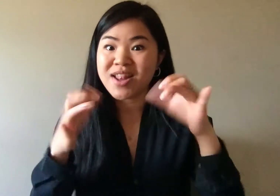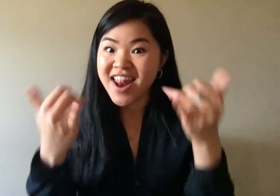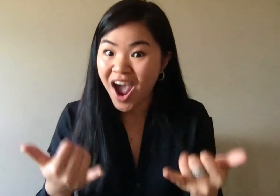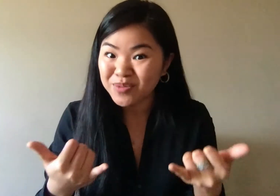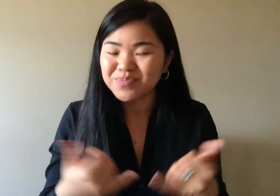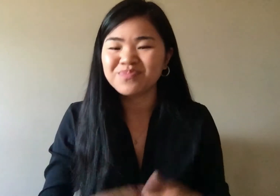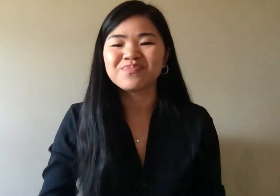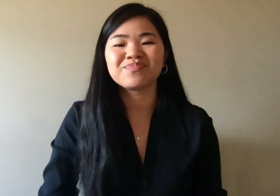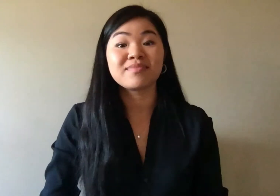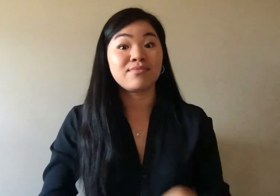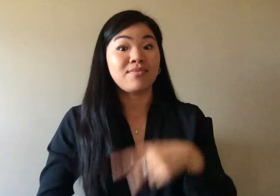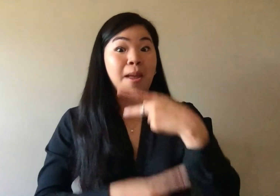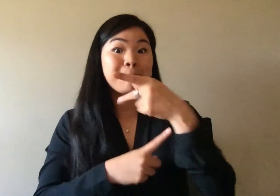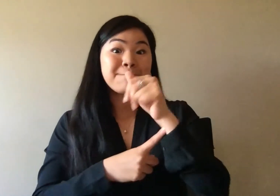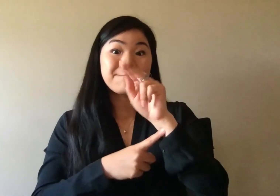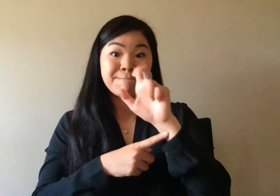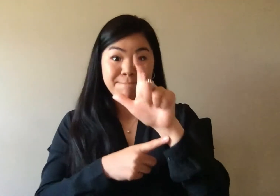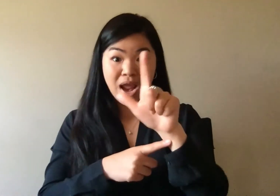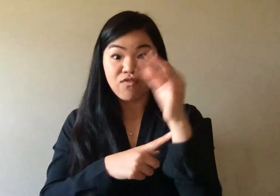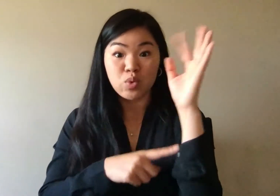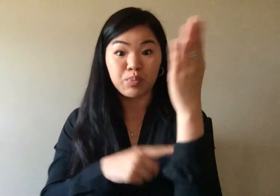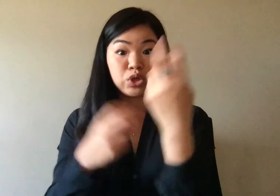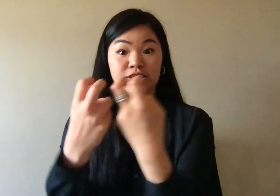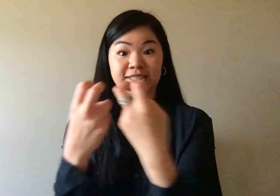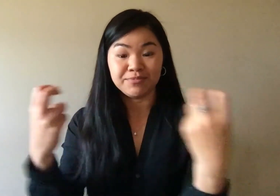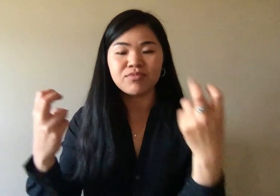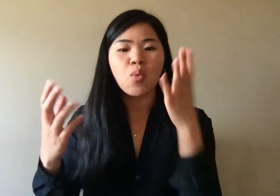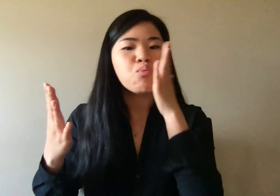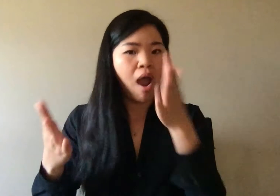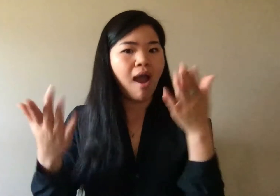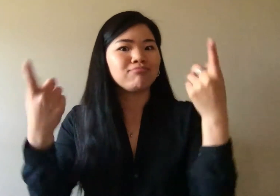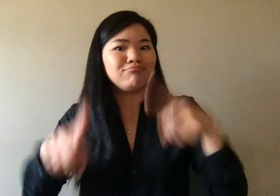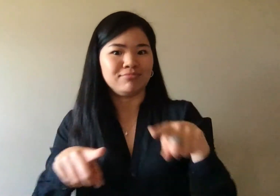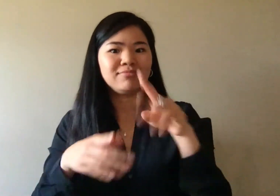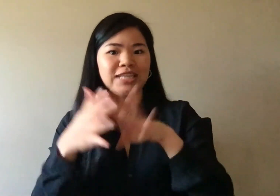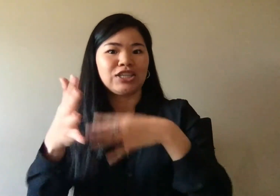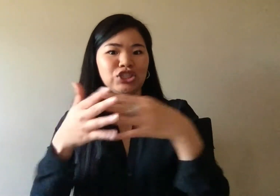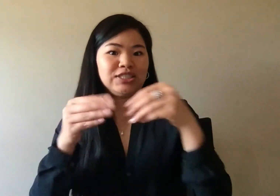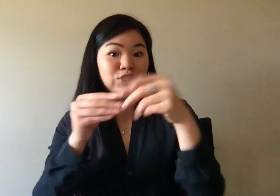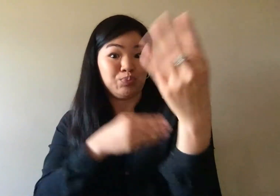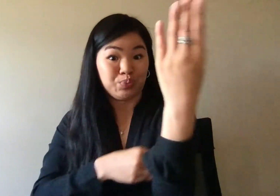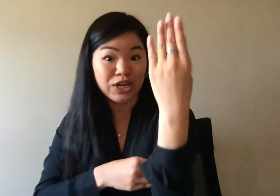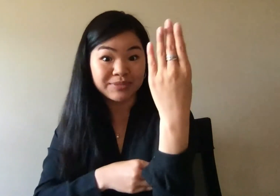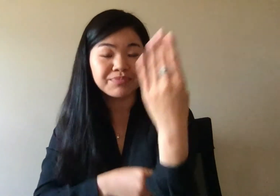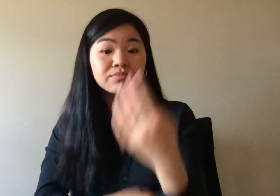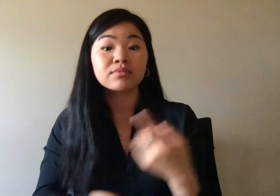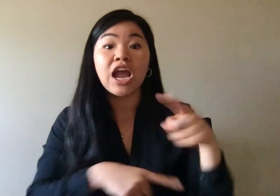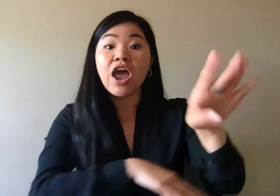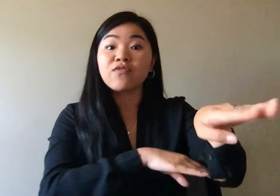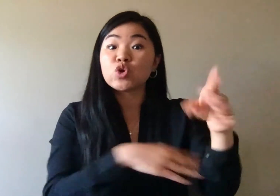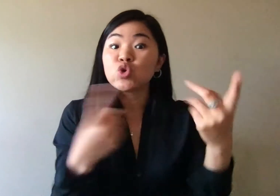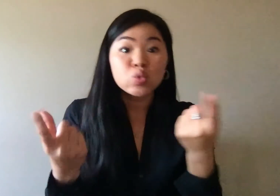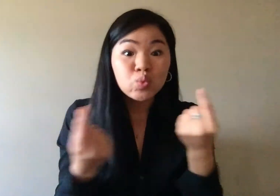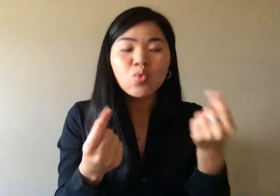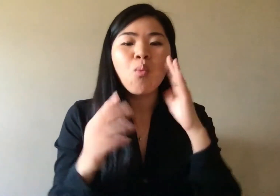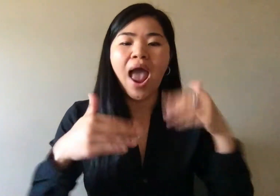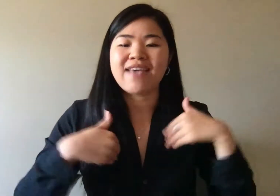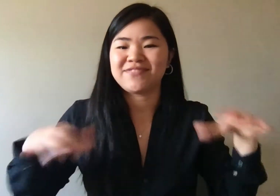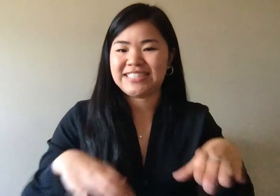to do what they are doing now? The panel of presenters will be scheduled for the morning and the afternoon will be filled with activities.